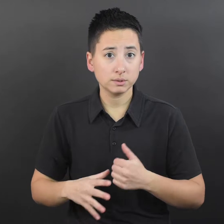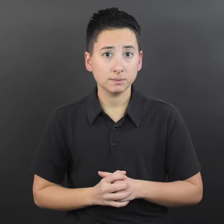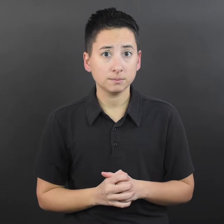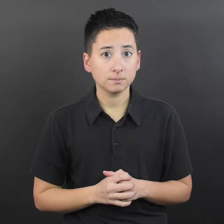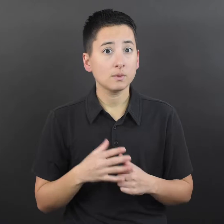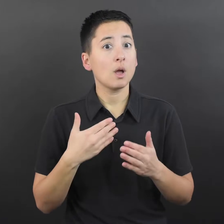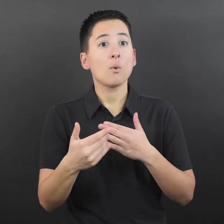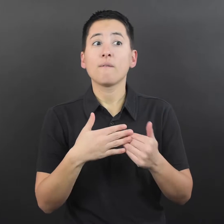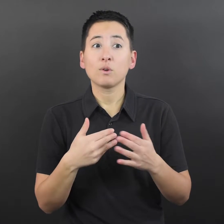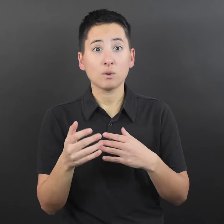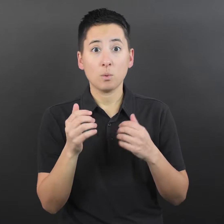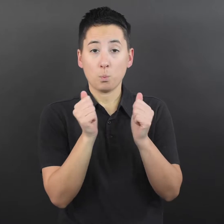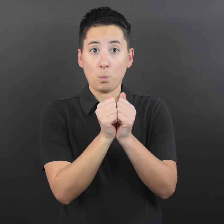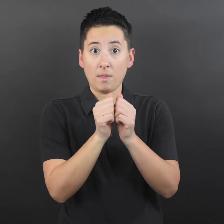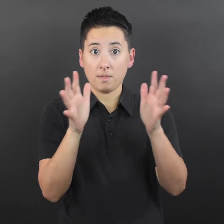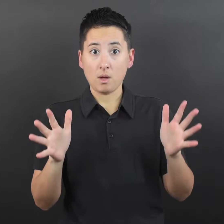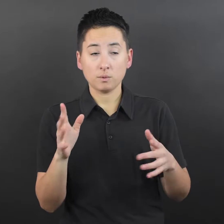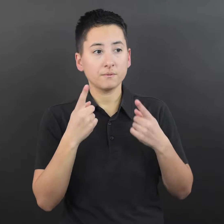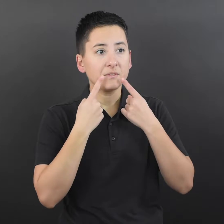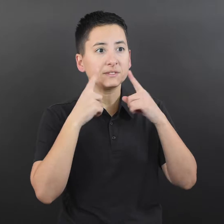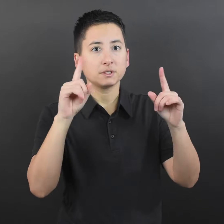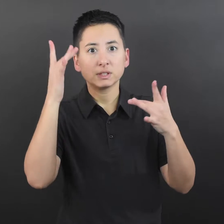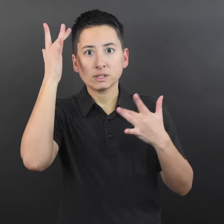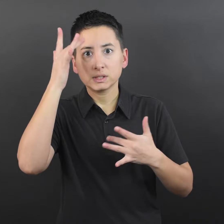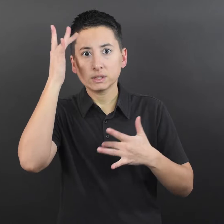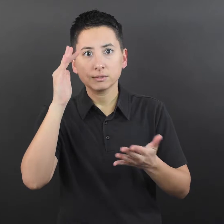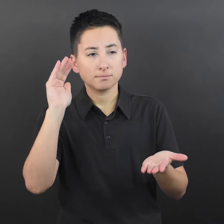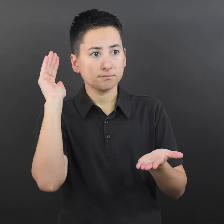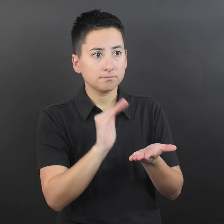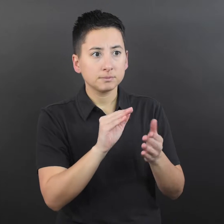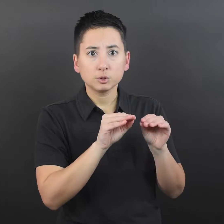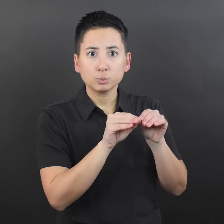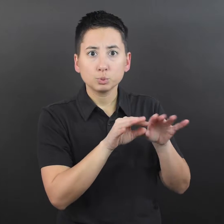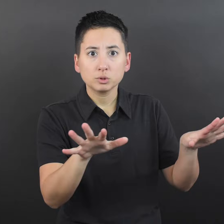However, without effective disease mitigation strategies in place,